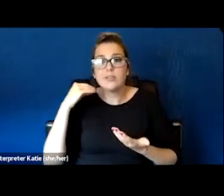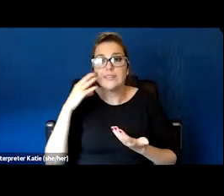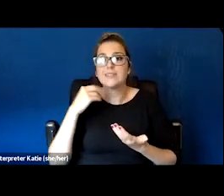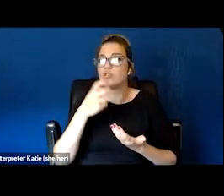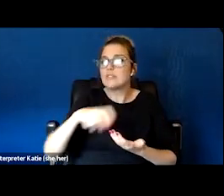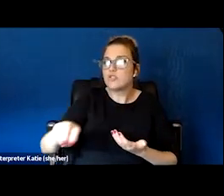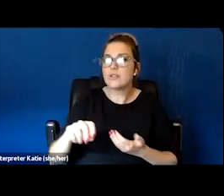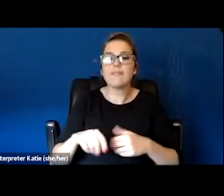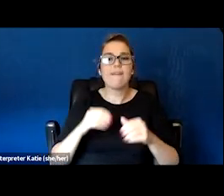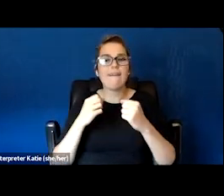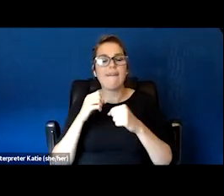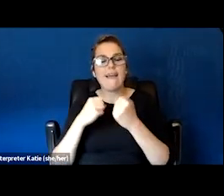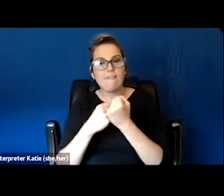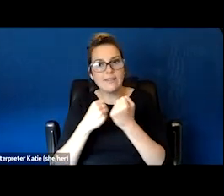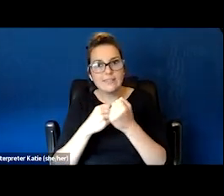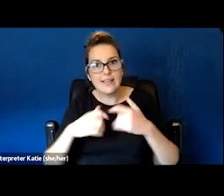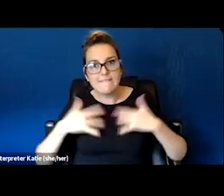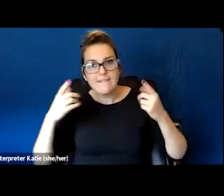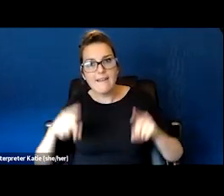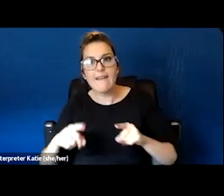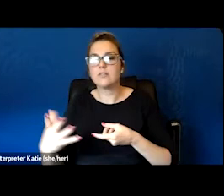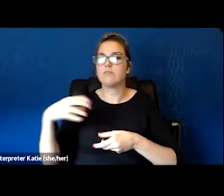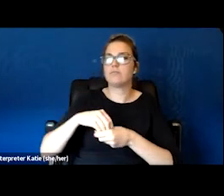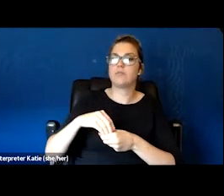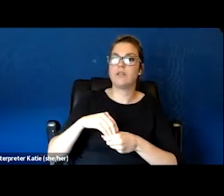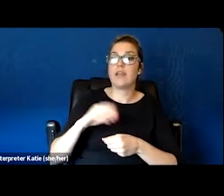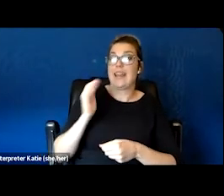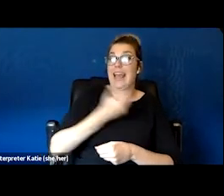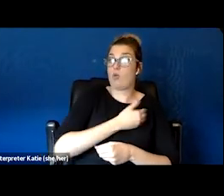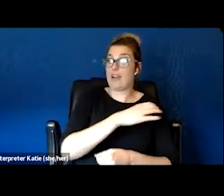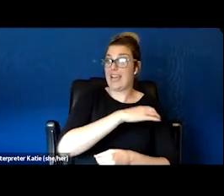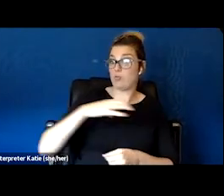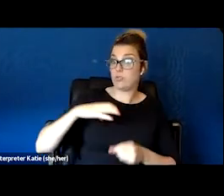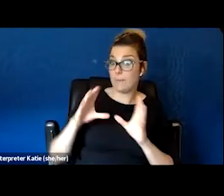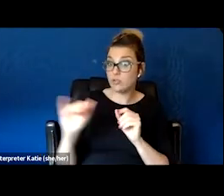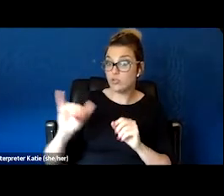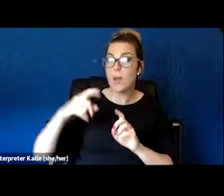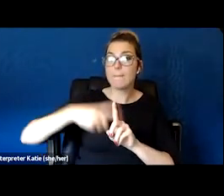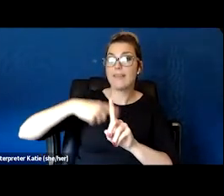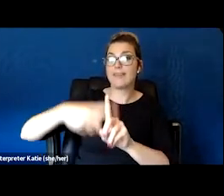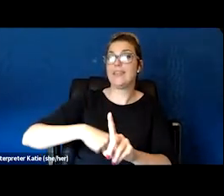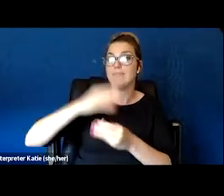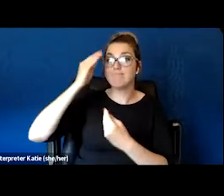They participate in our council. They give monthly updates. And then we just started a resident,